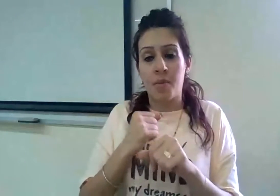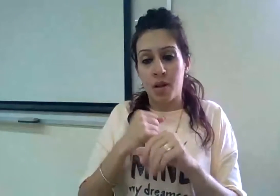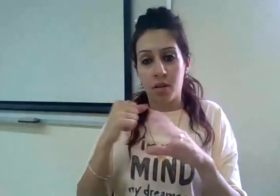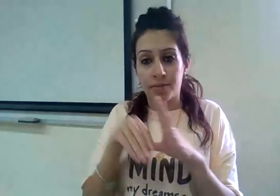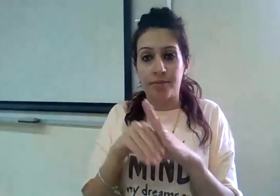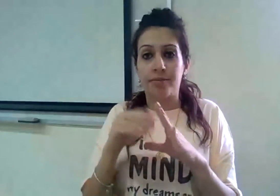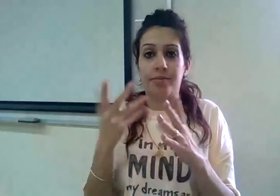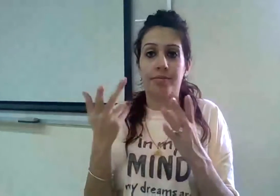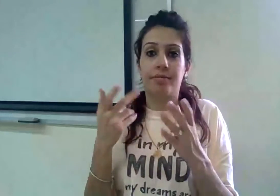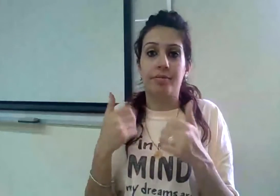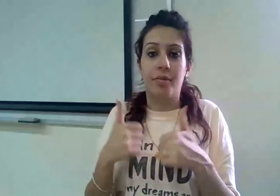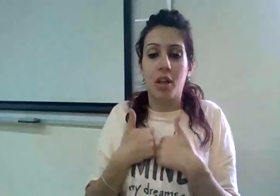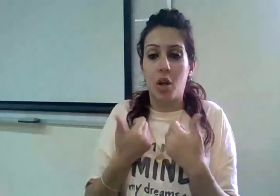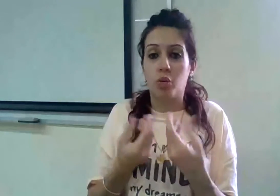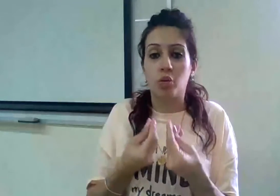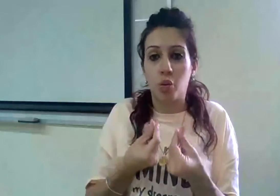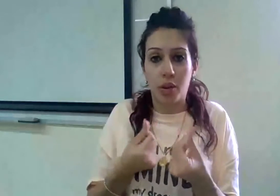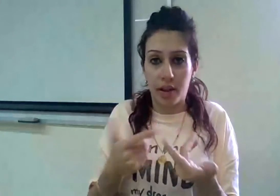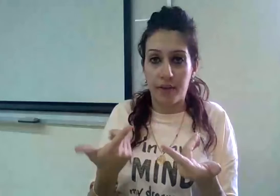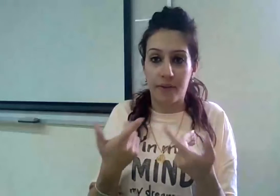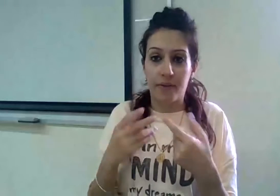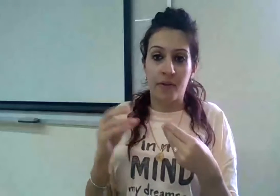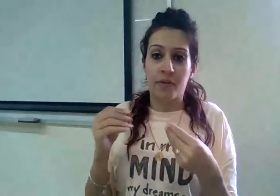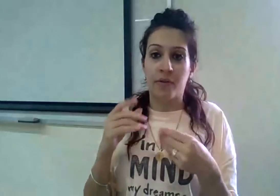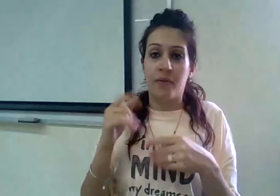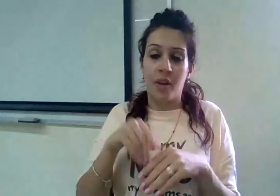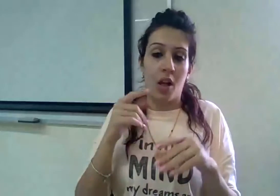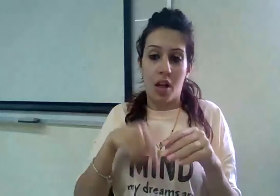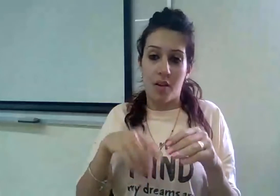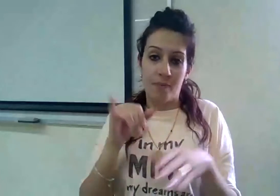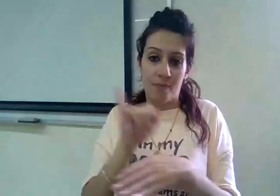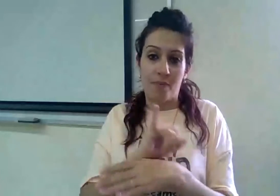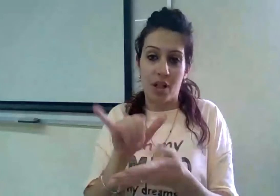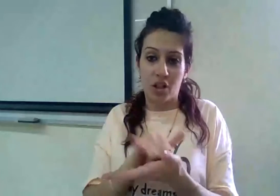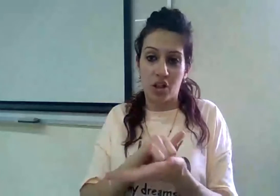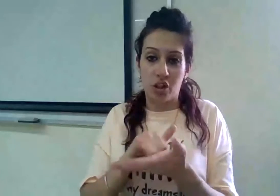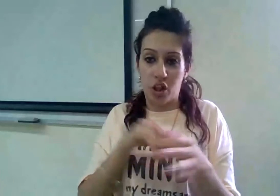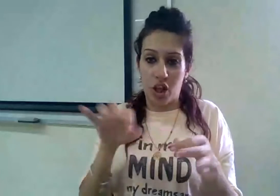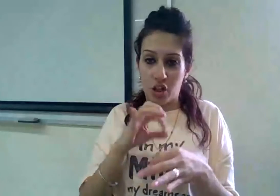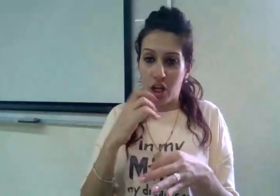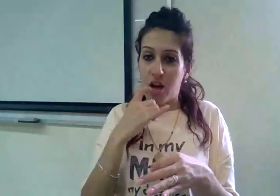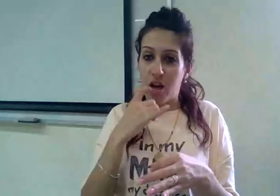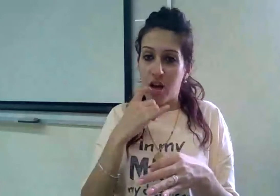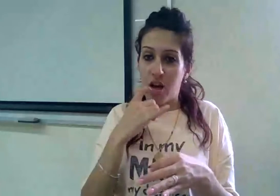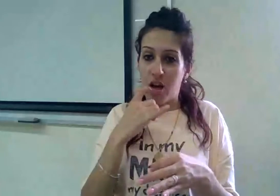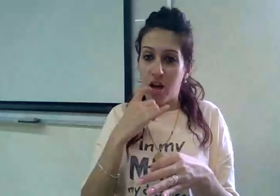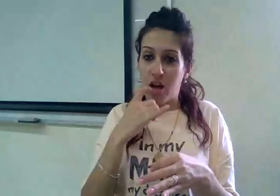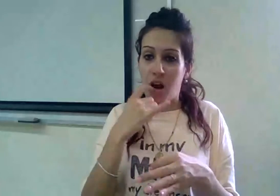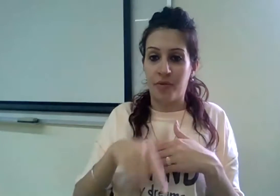Ten Years Inclusive Education Strategy of Jordan. And then we wanted